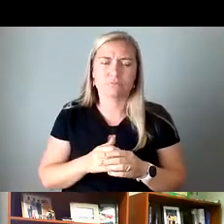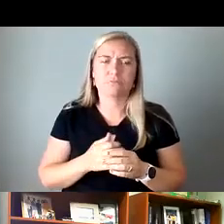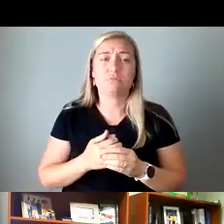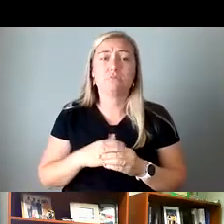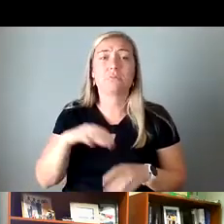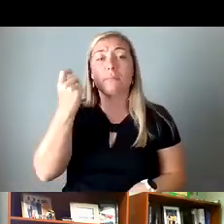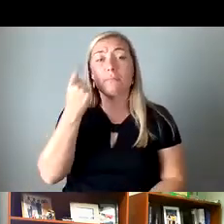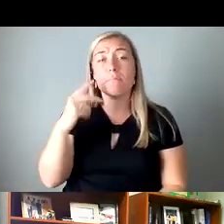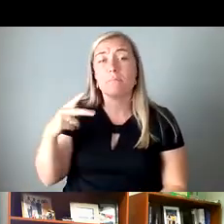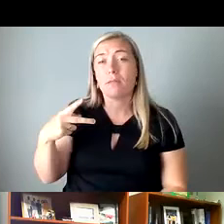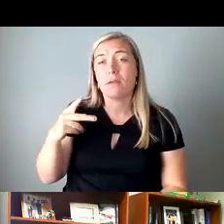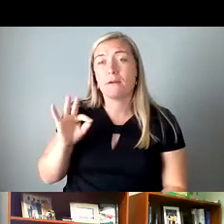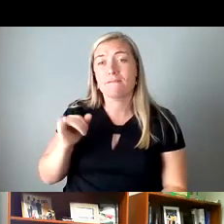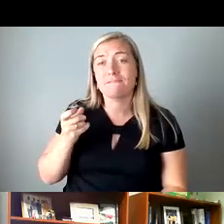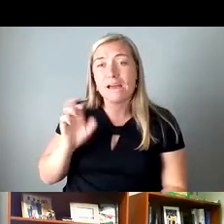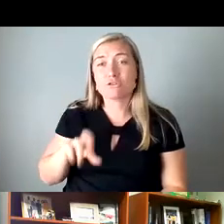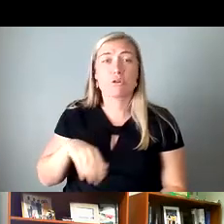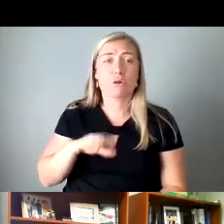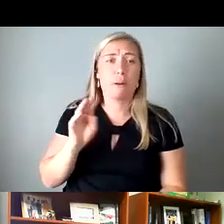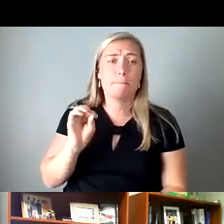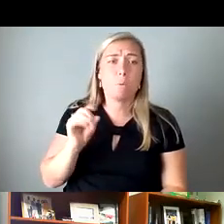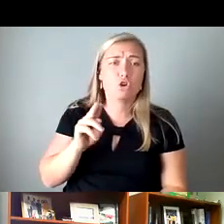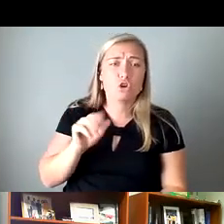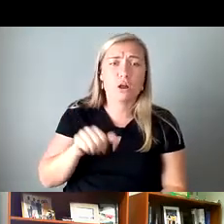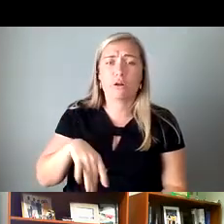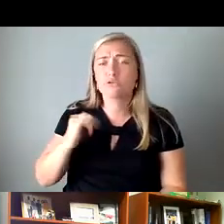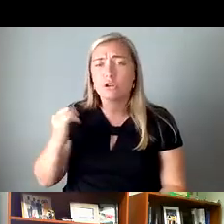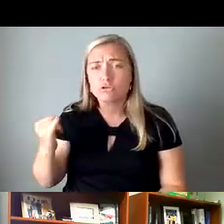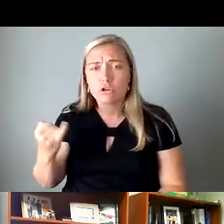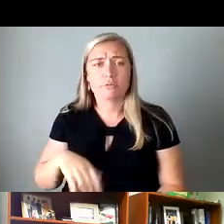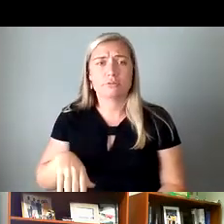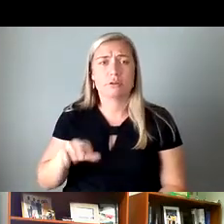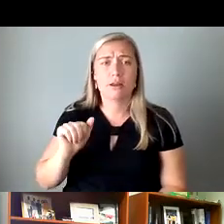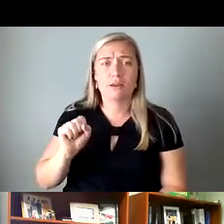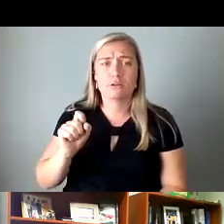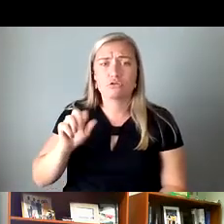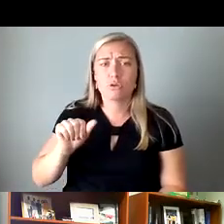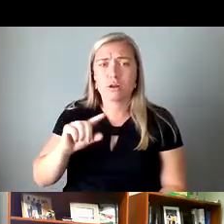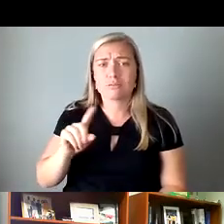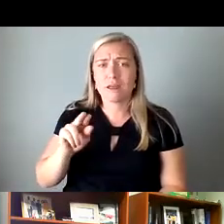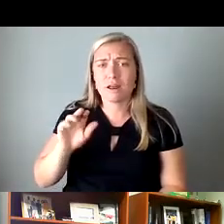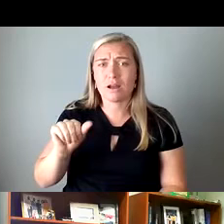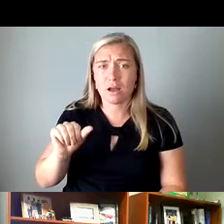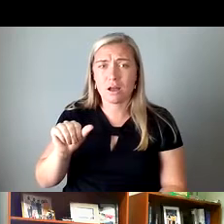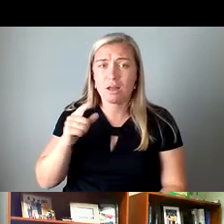J&J, and AstraZeneca prevent colds in the vast majority of people is wonderful. What you really want